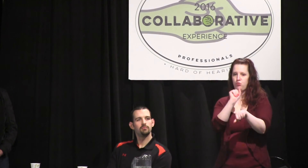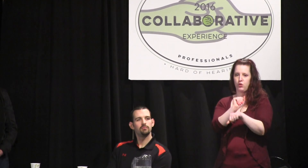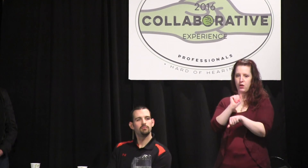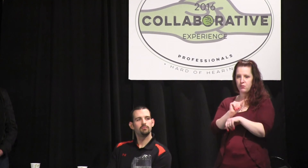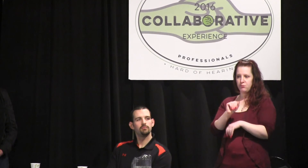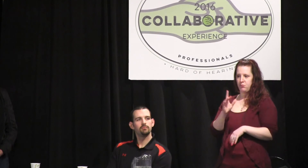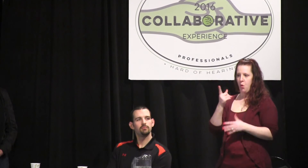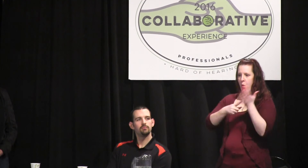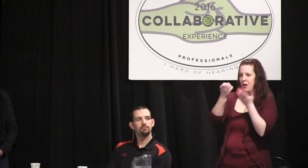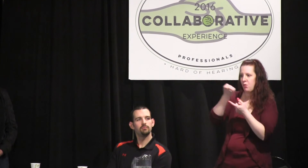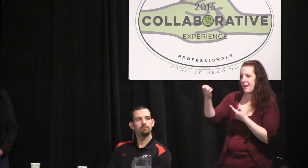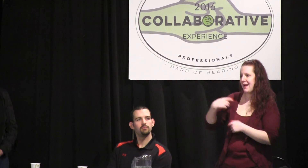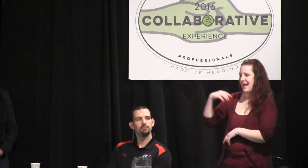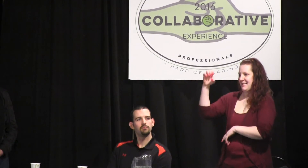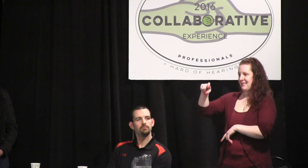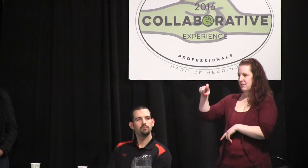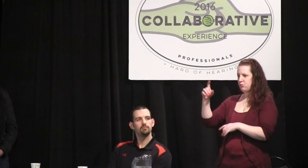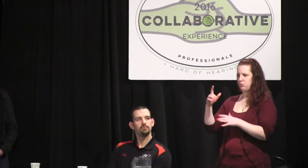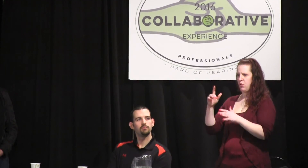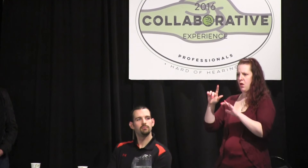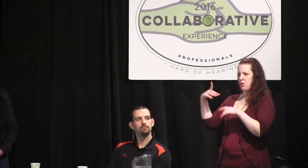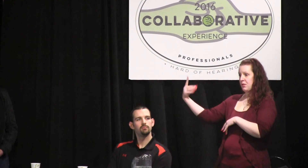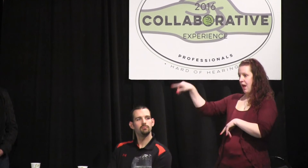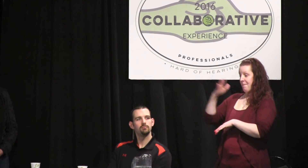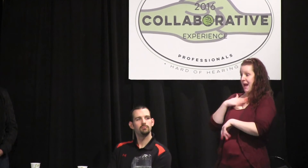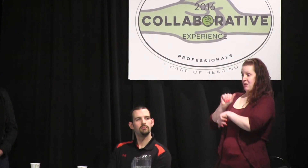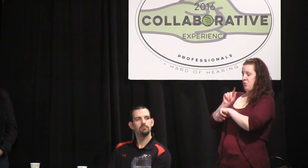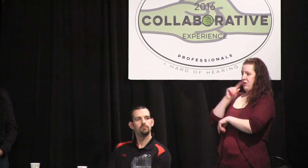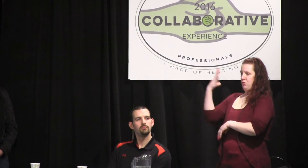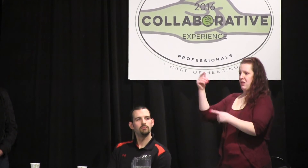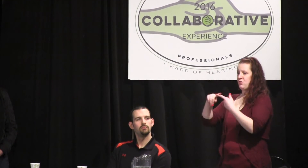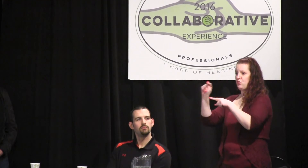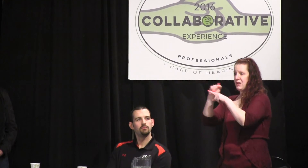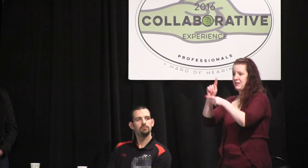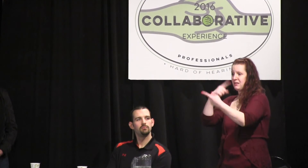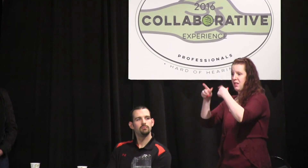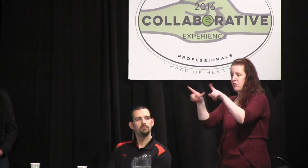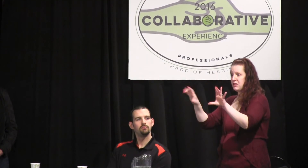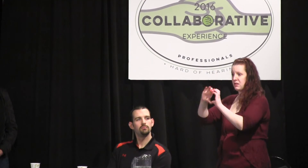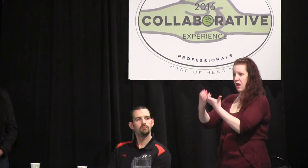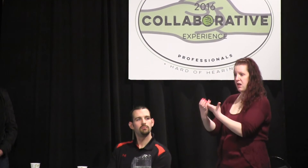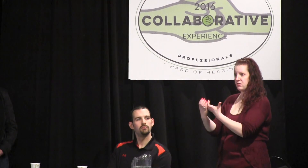advocate within has been very helpful. They've asked me what equipment I need.